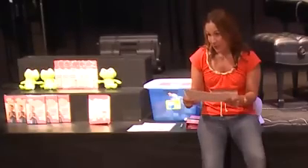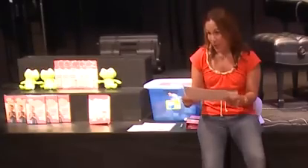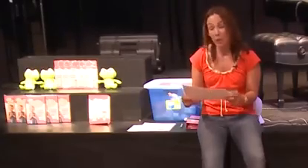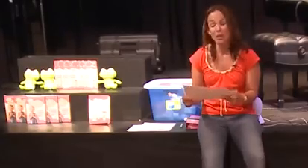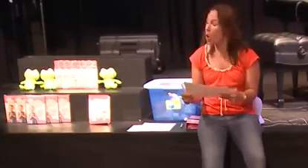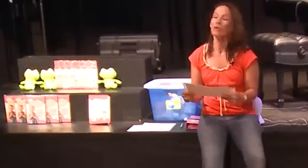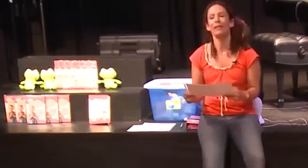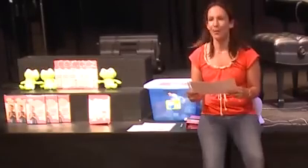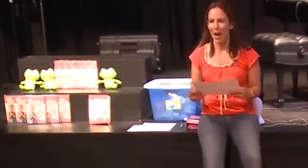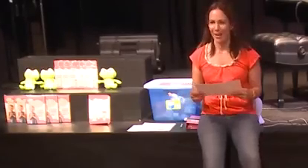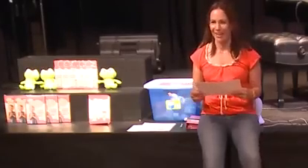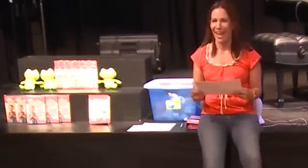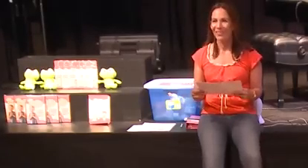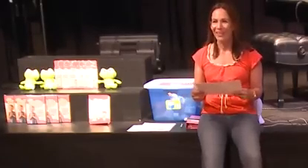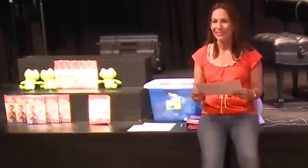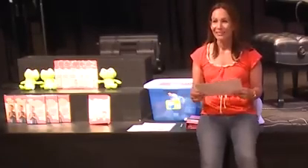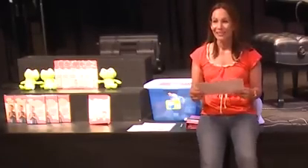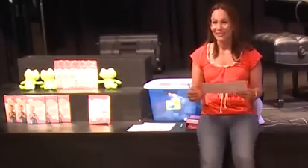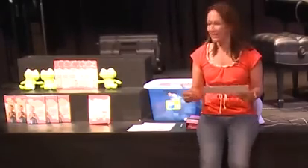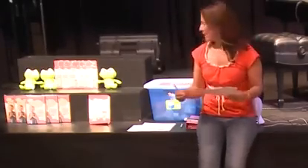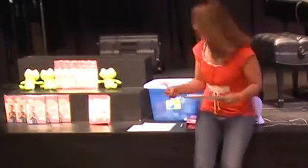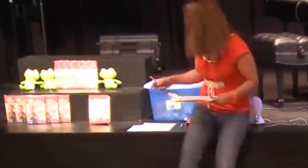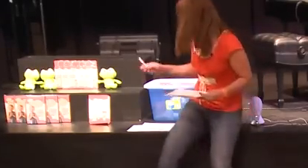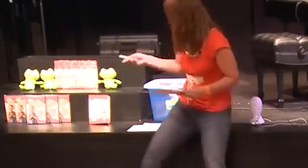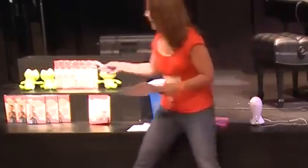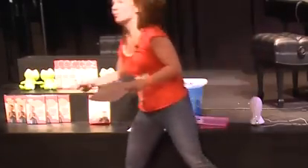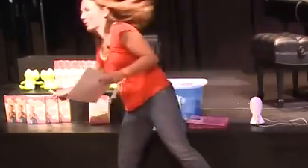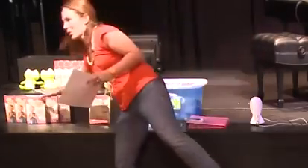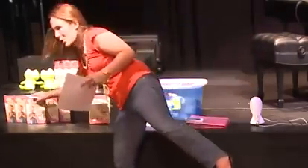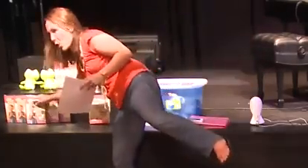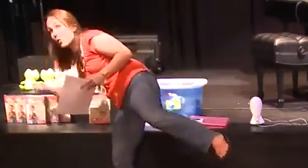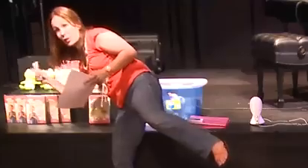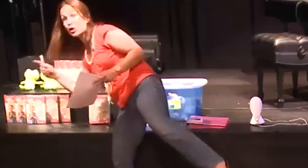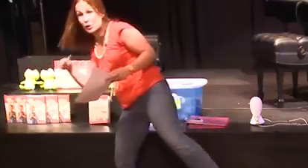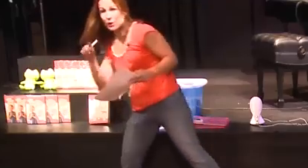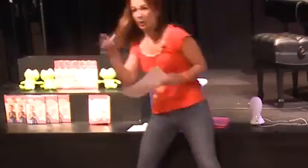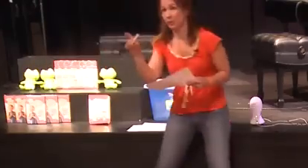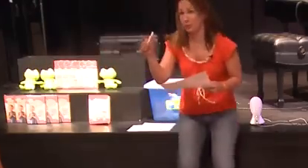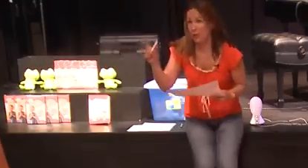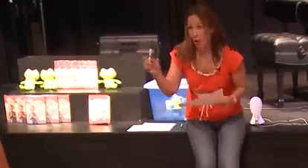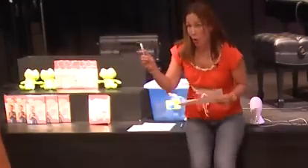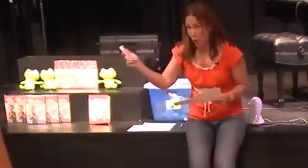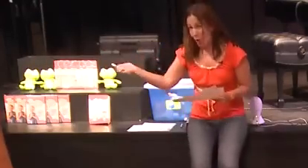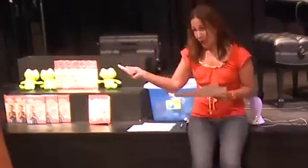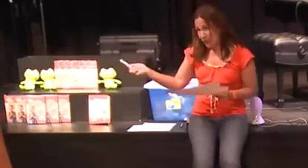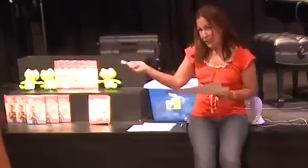You can totally think about it. Katherine? So, oh, the digital digital or do you want these?